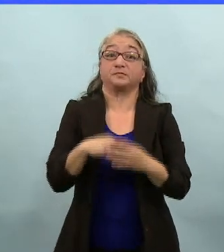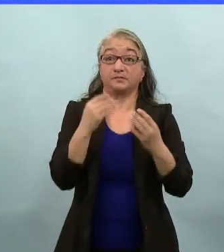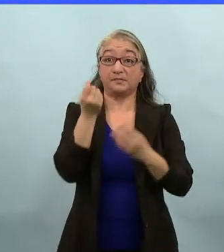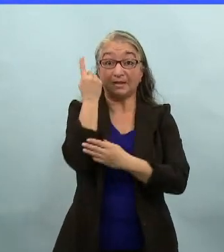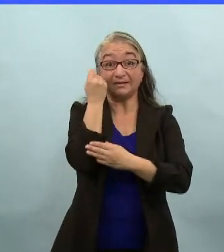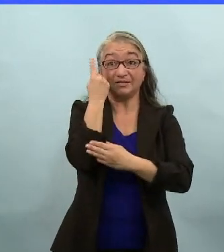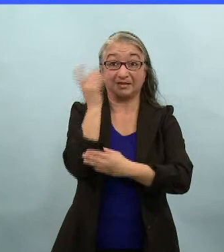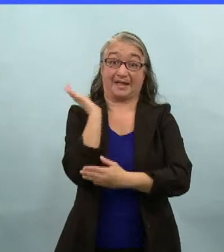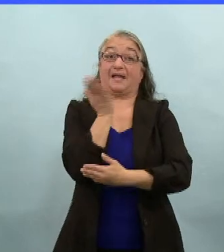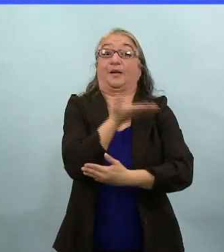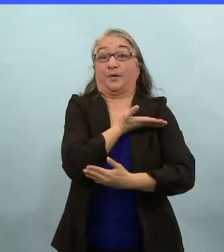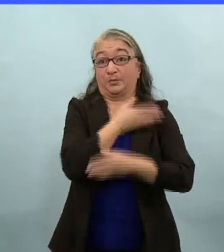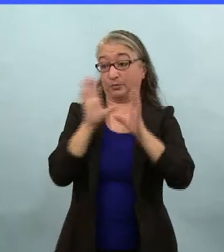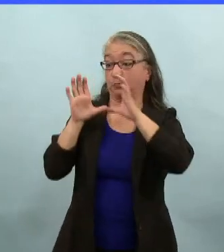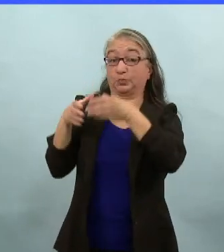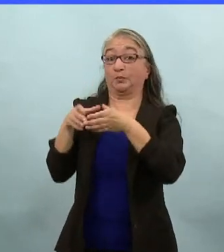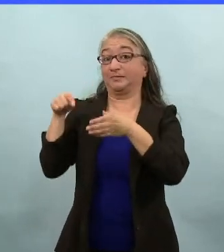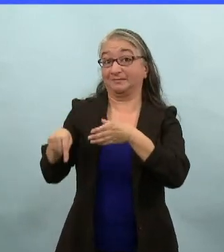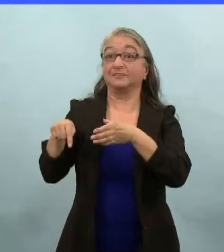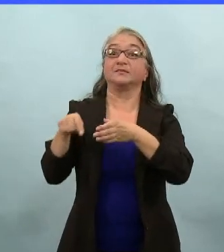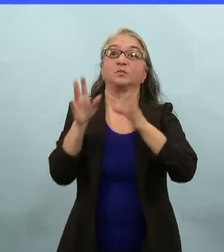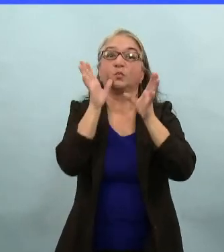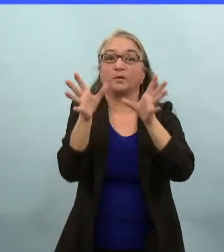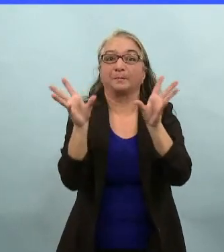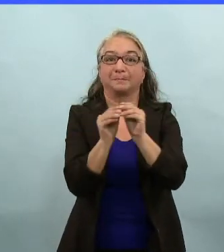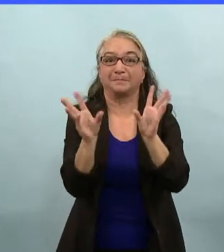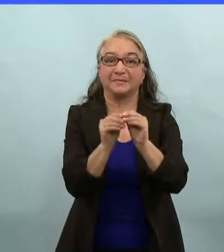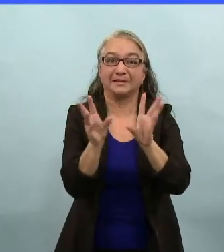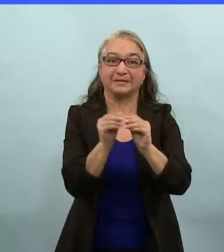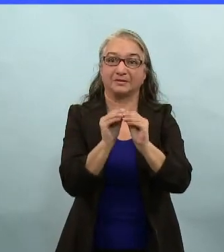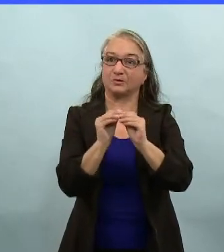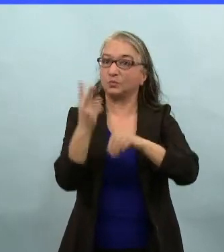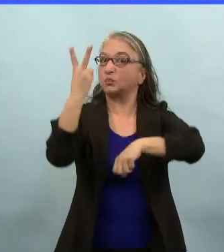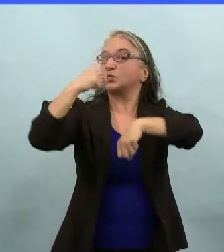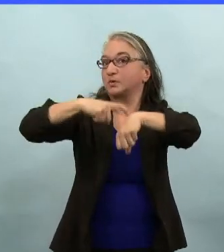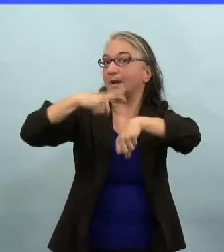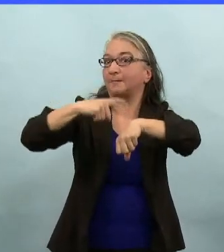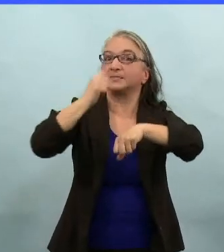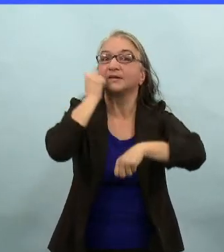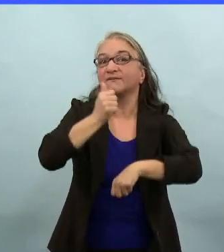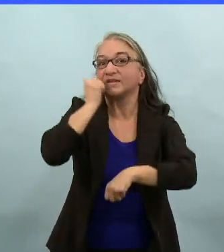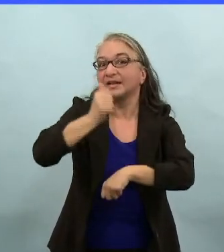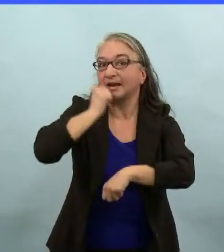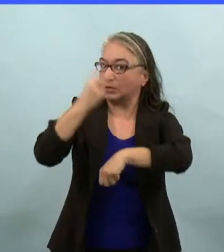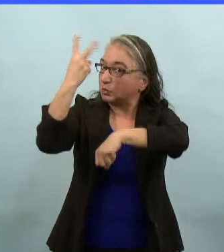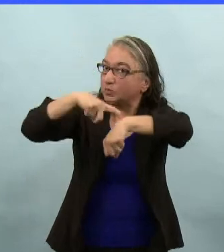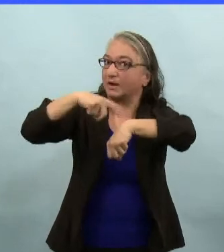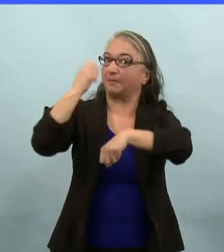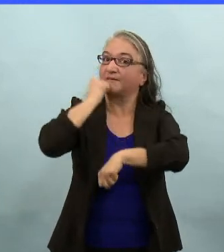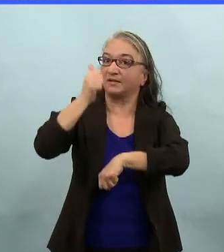reviewing the latest data and assessing staffing levels and patient needs one of the early trends